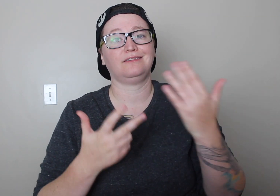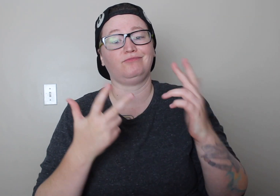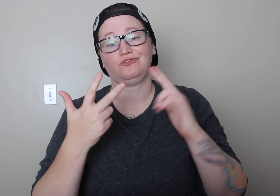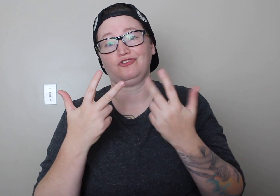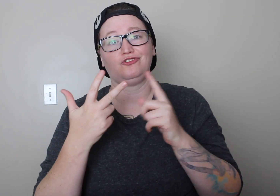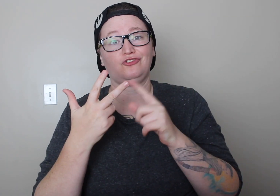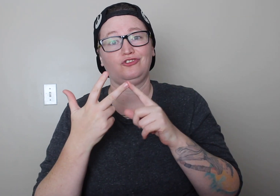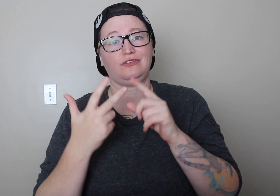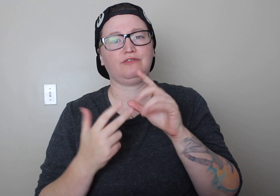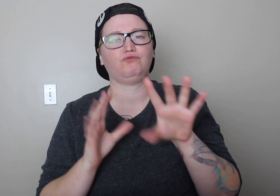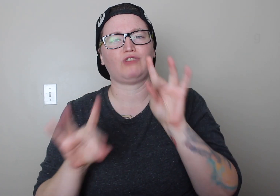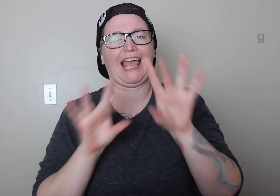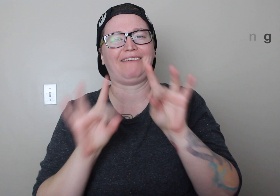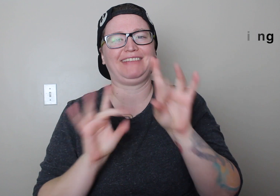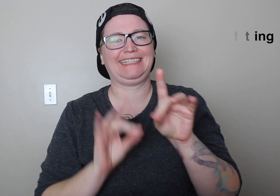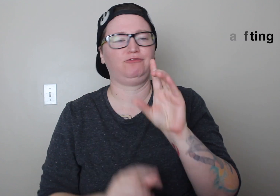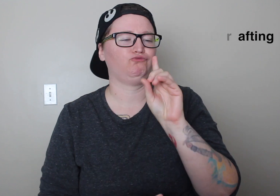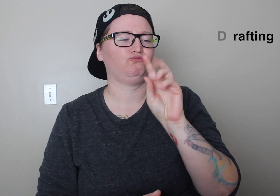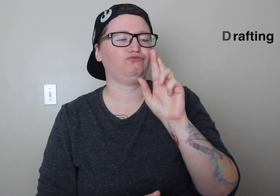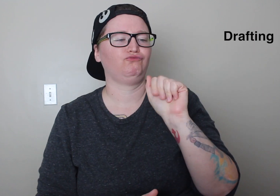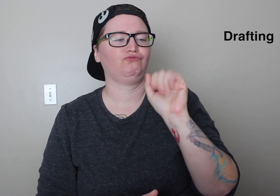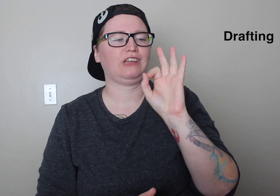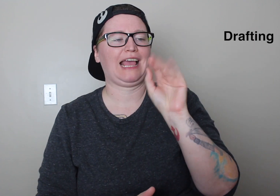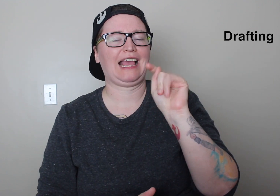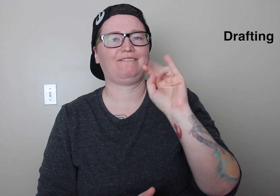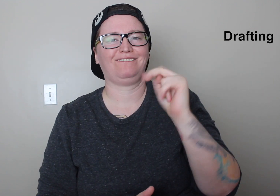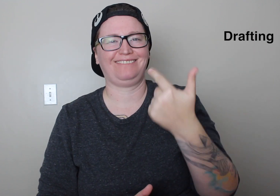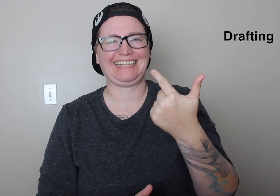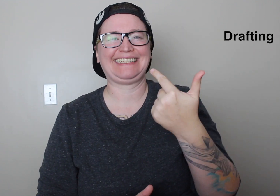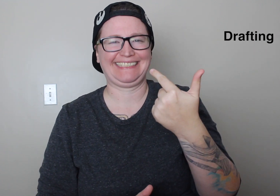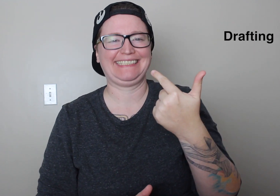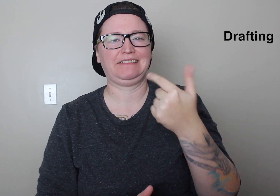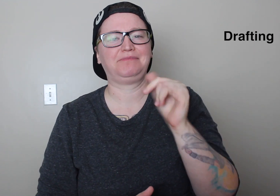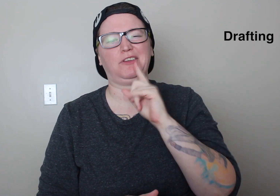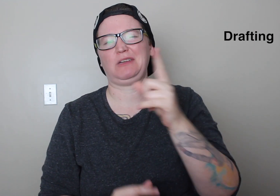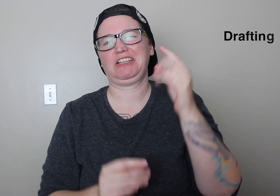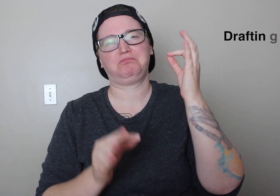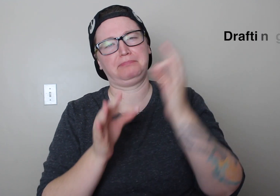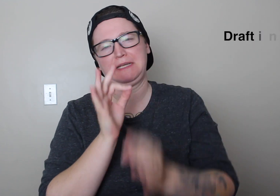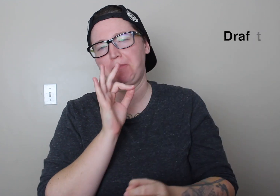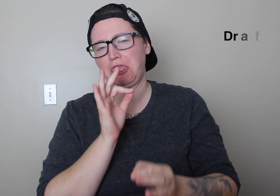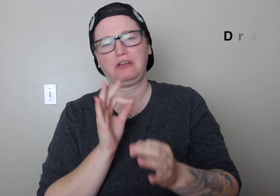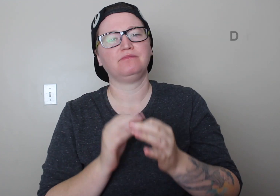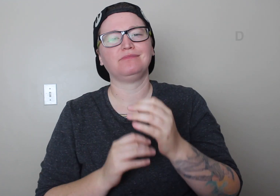Third game mechanic is called Drafting. It's really simple.